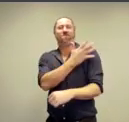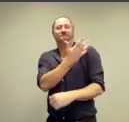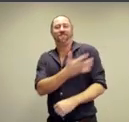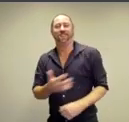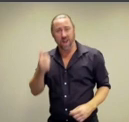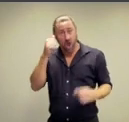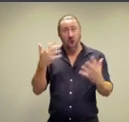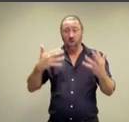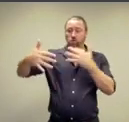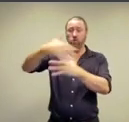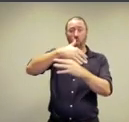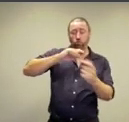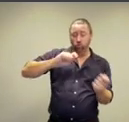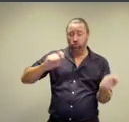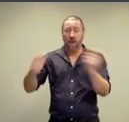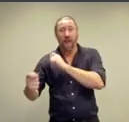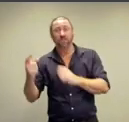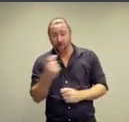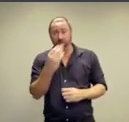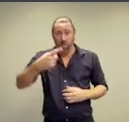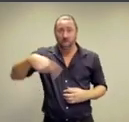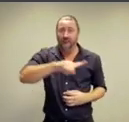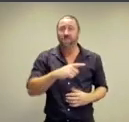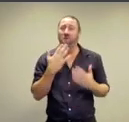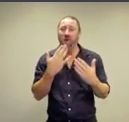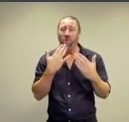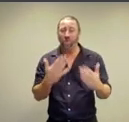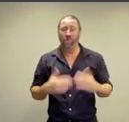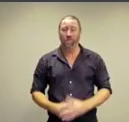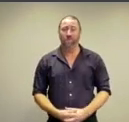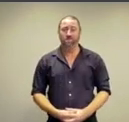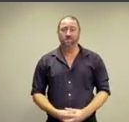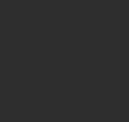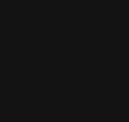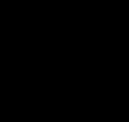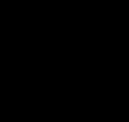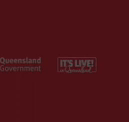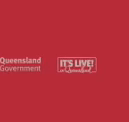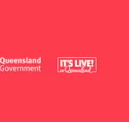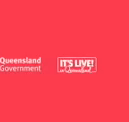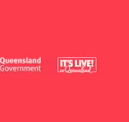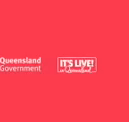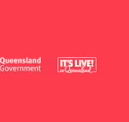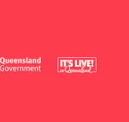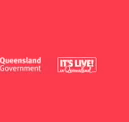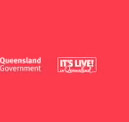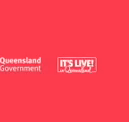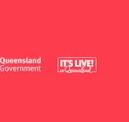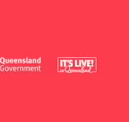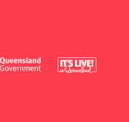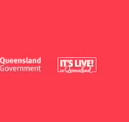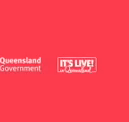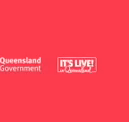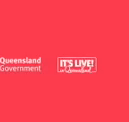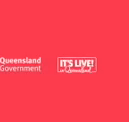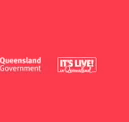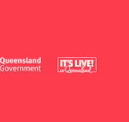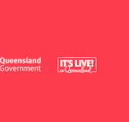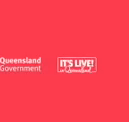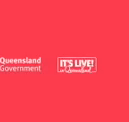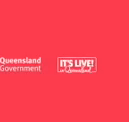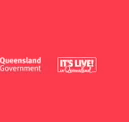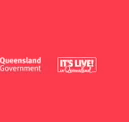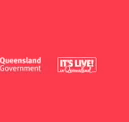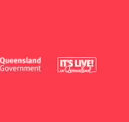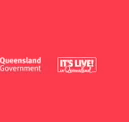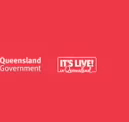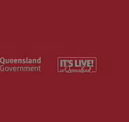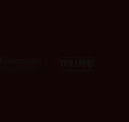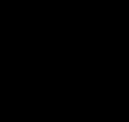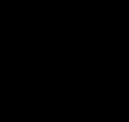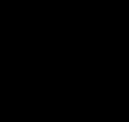knowing that many great social